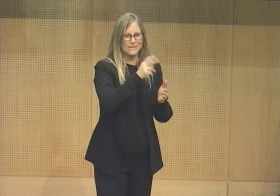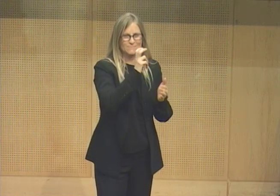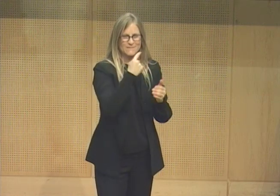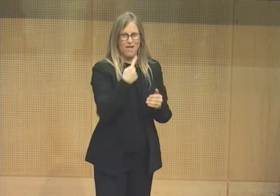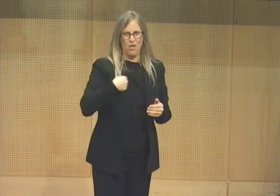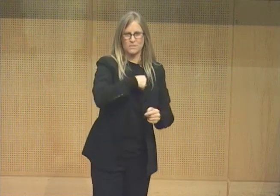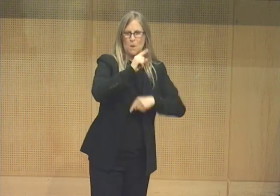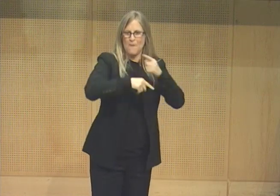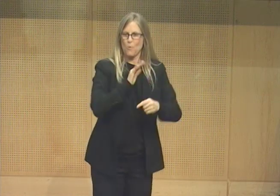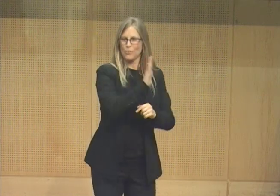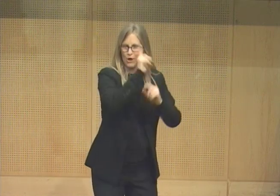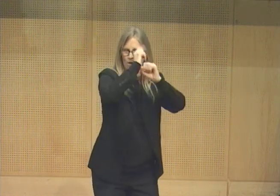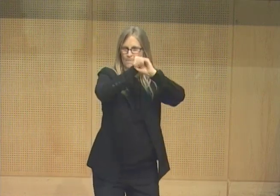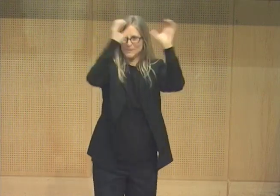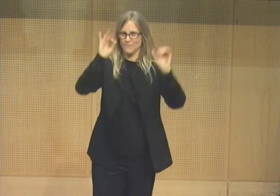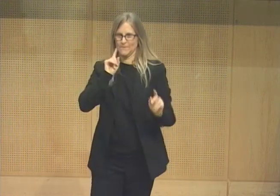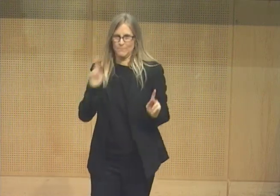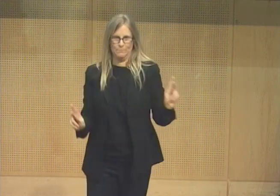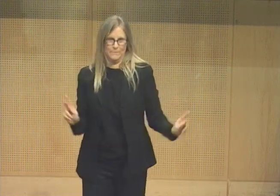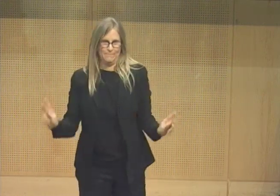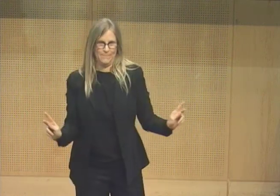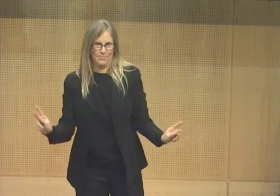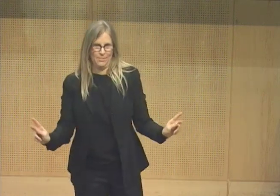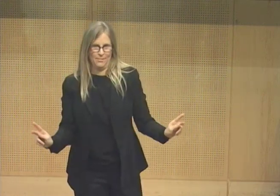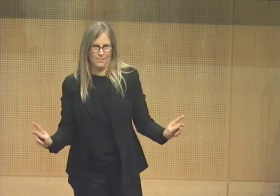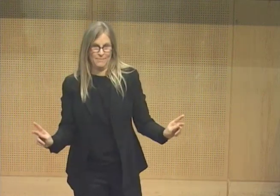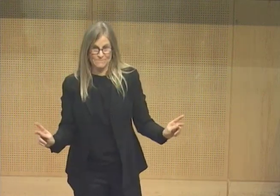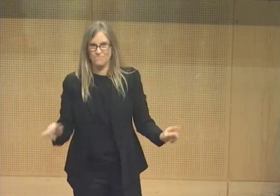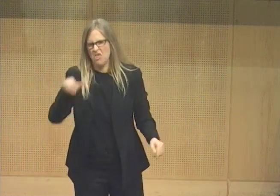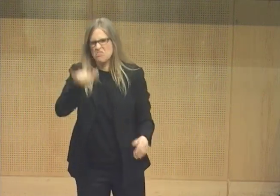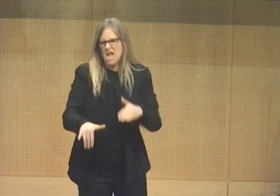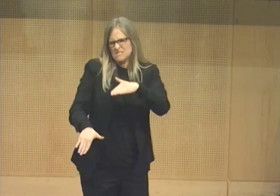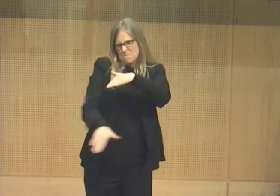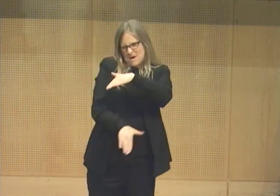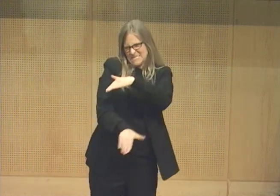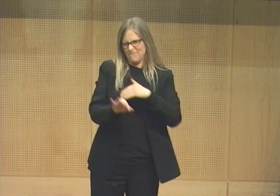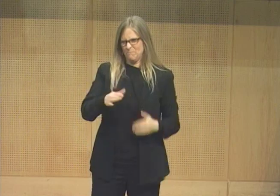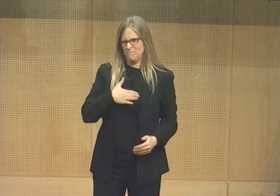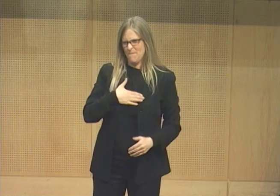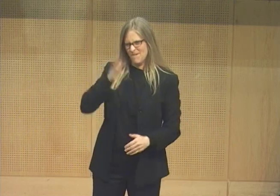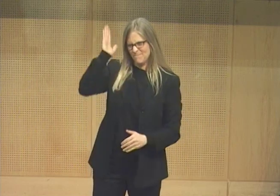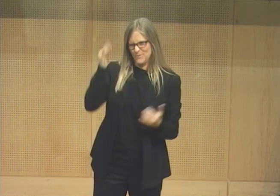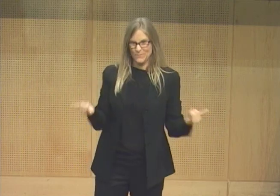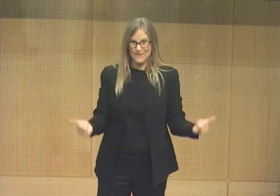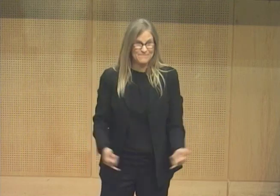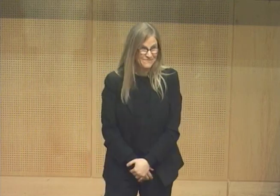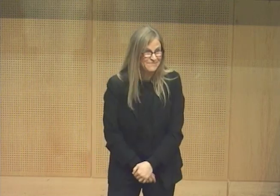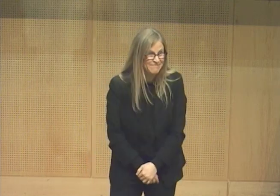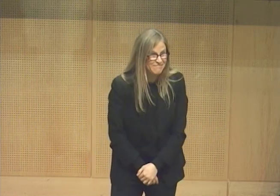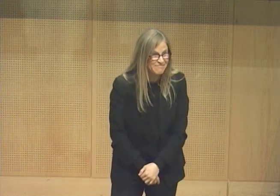that we have of Deaf people in society in America today? That's basically what I'm going to talk about today. OK?